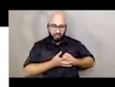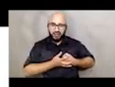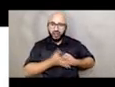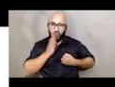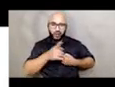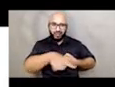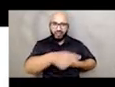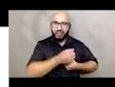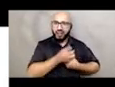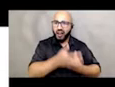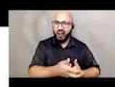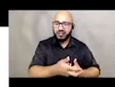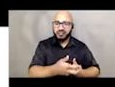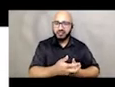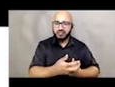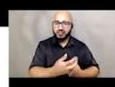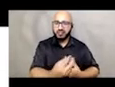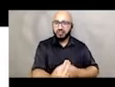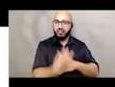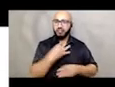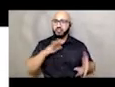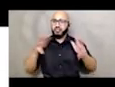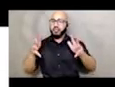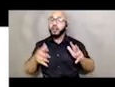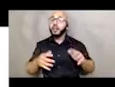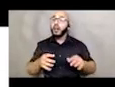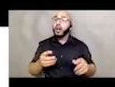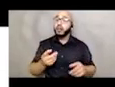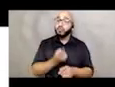For example, boundaries at work sound something like, I will not be able to take